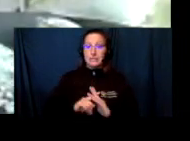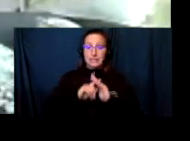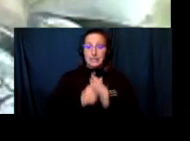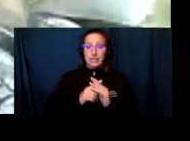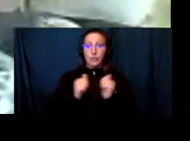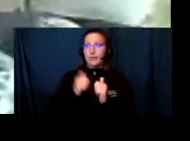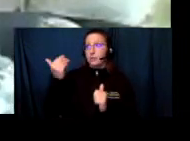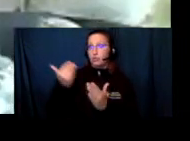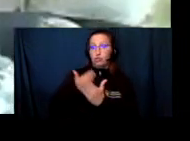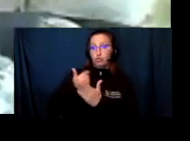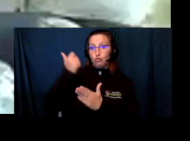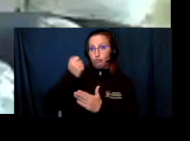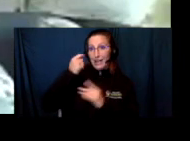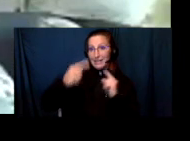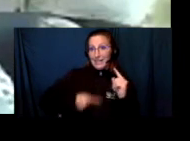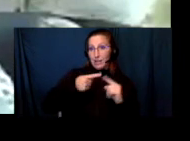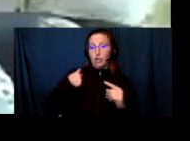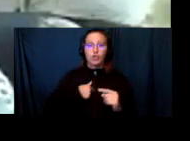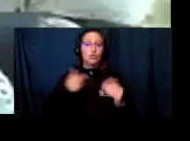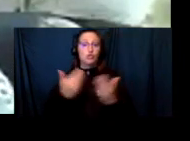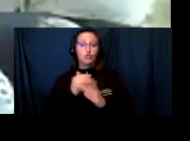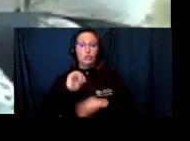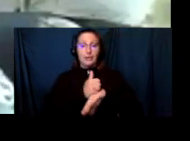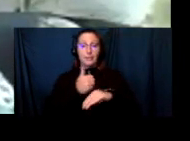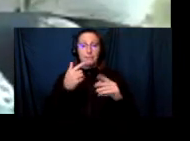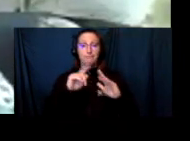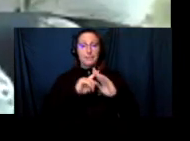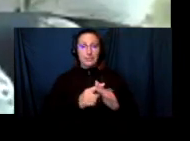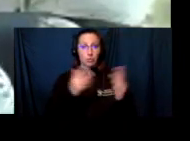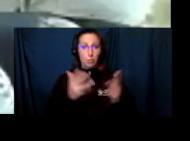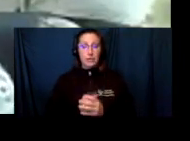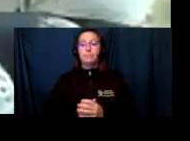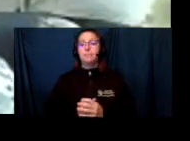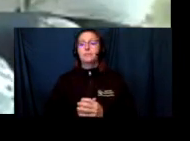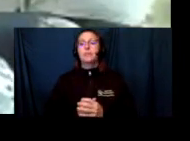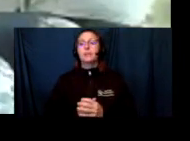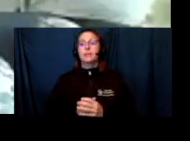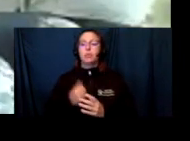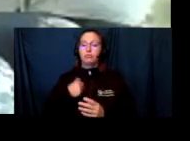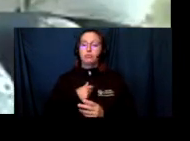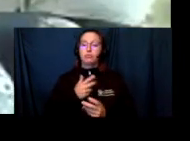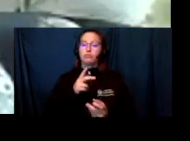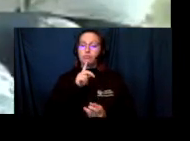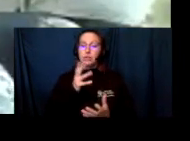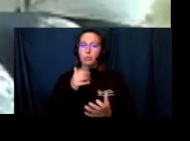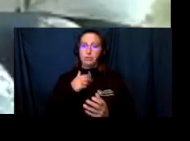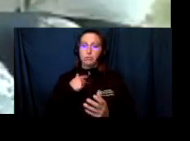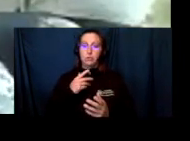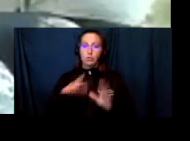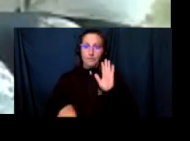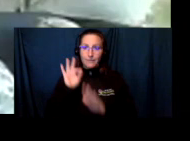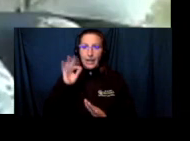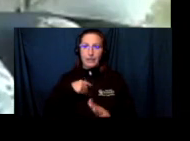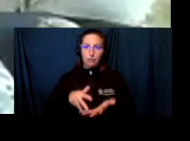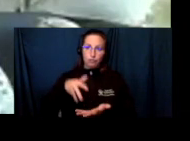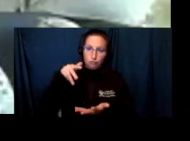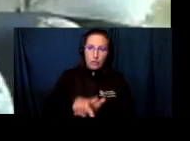cycle is that we are going to be working really hard at identifying grassroots community parents,